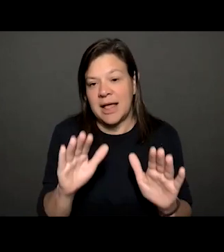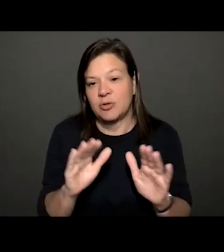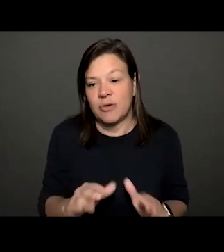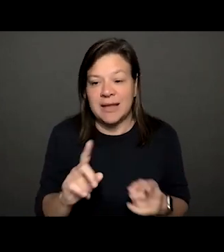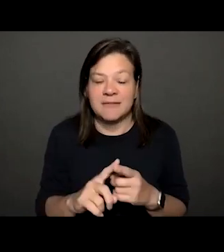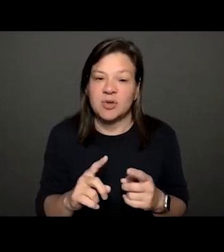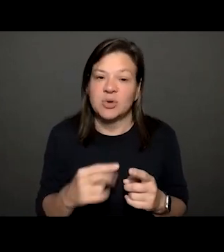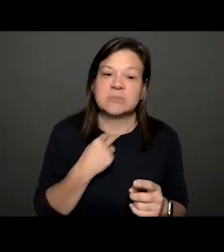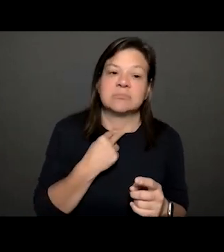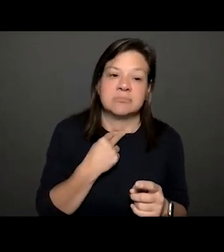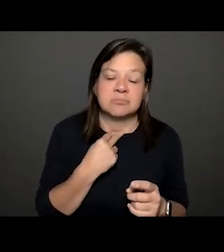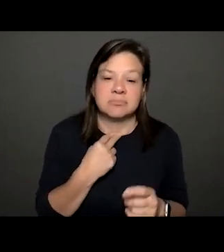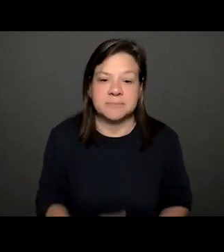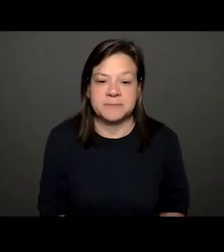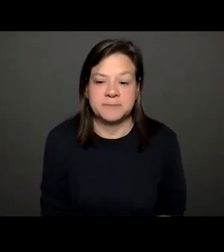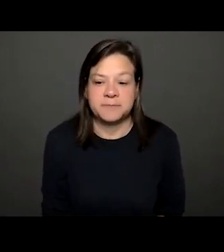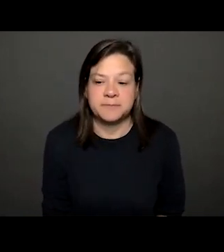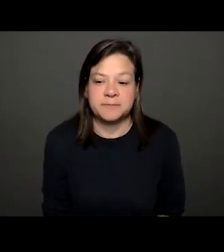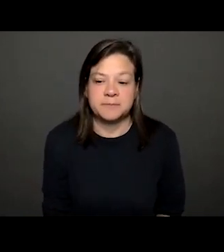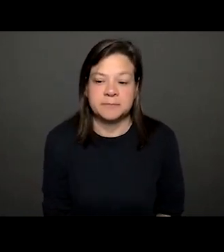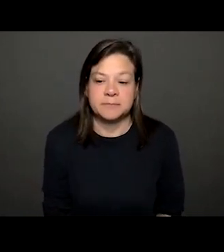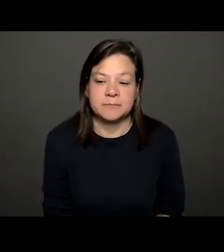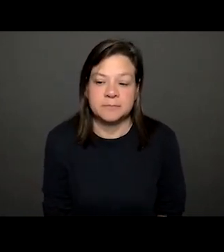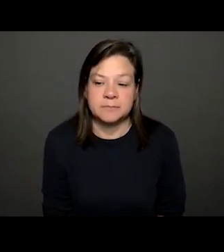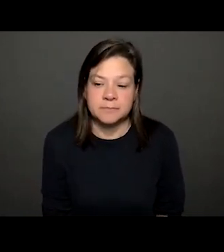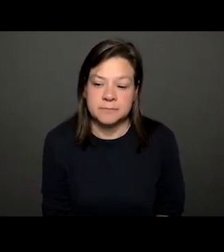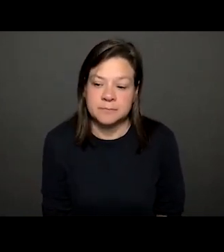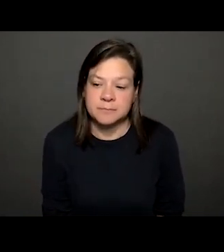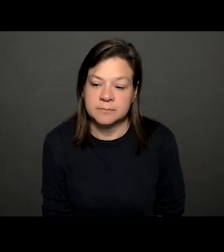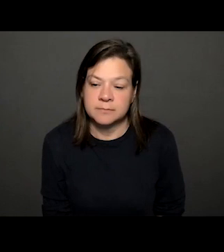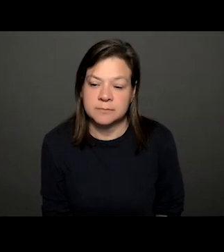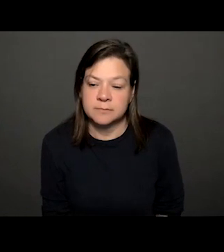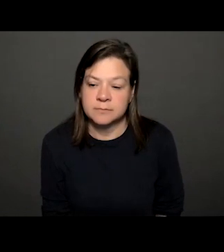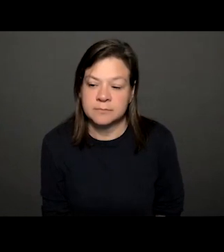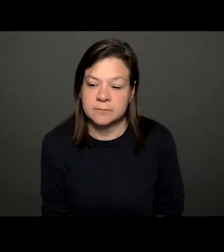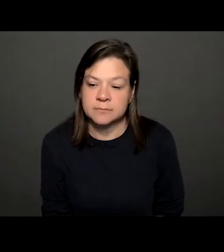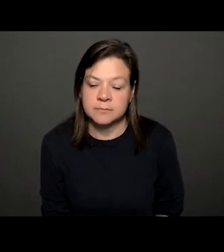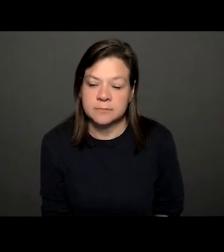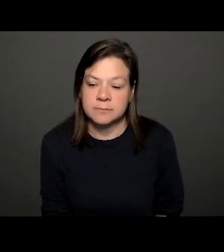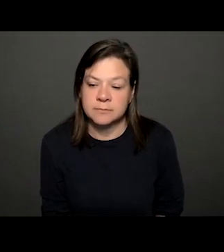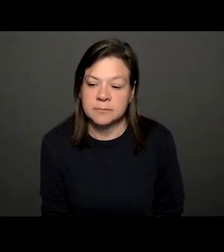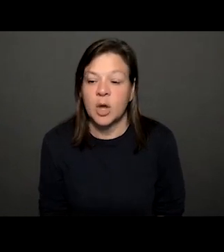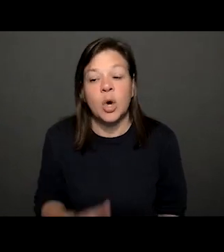ANYHOW, WE ARE NOT GOING TO USE THIS DIRECTLY IN AN APP